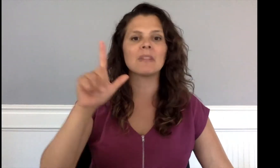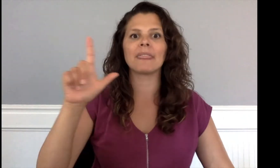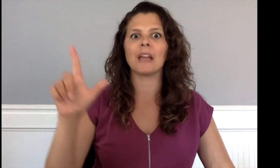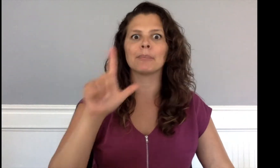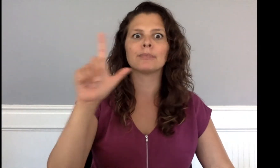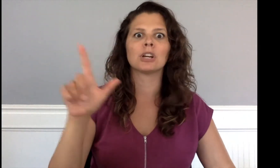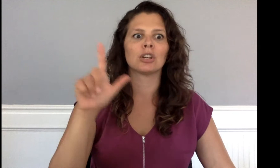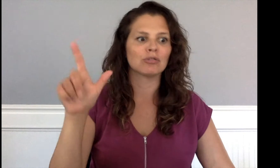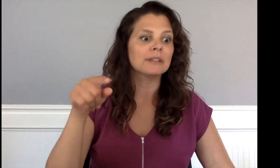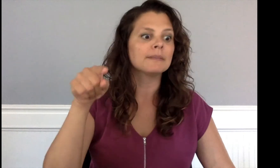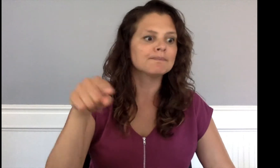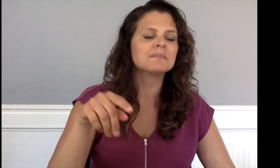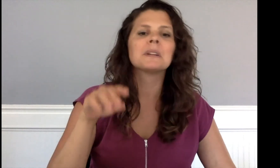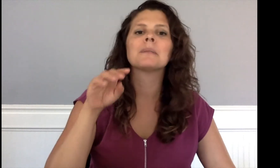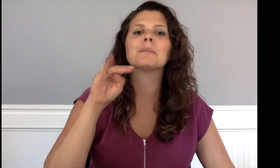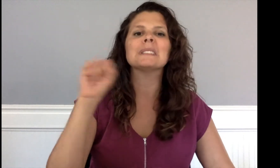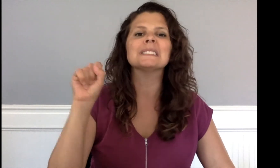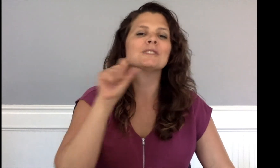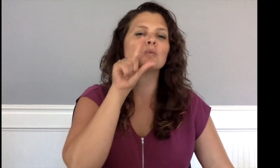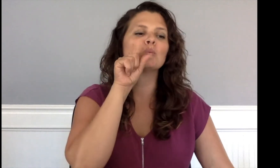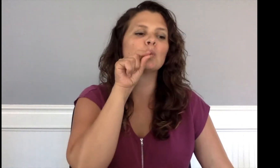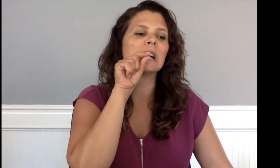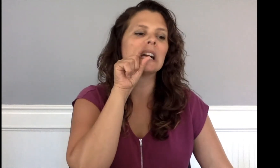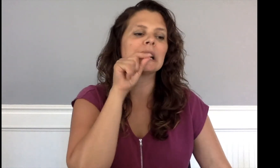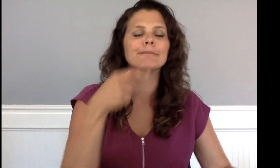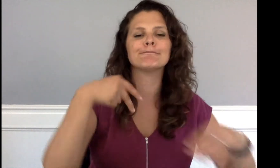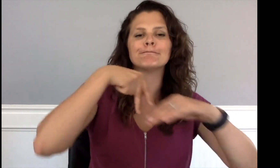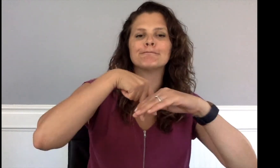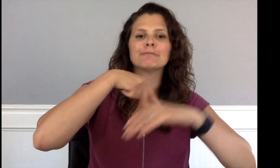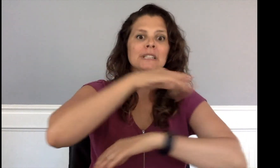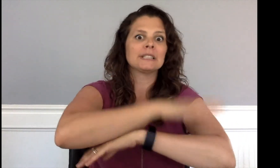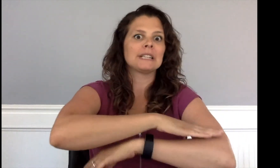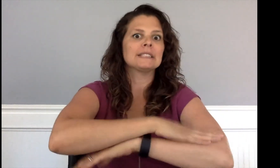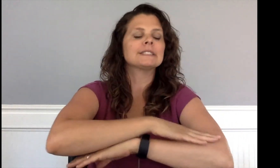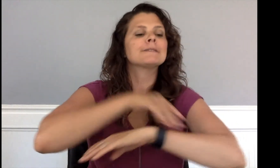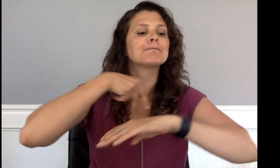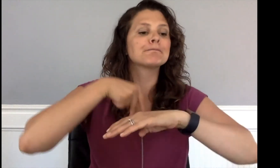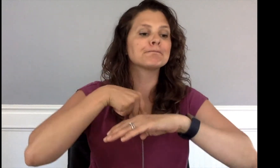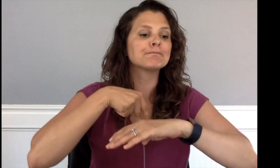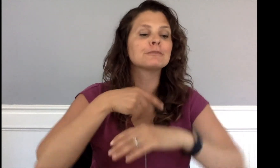Miss Tweedy was at the circulation desk,